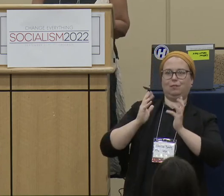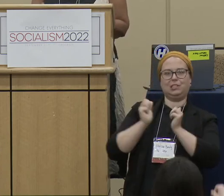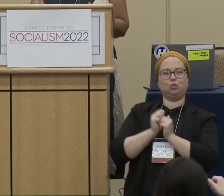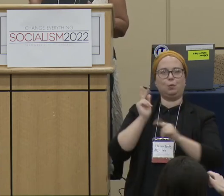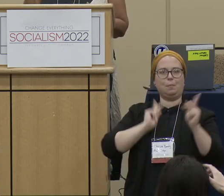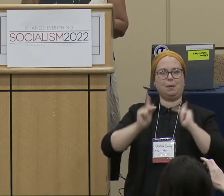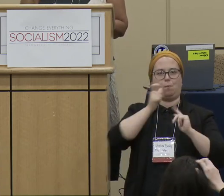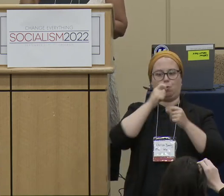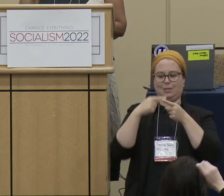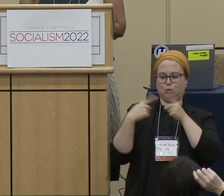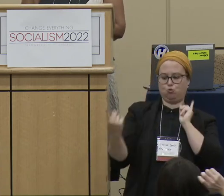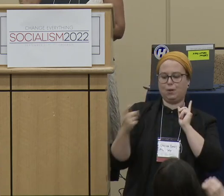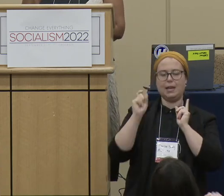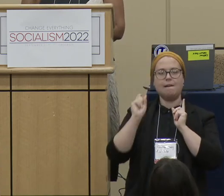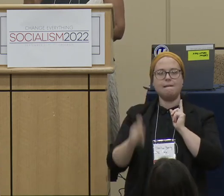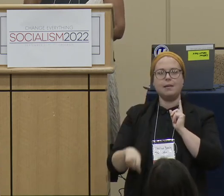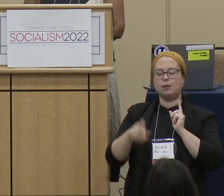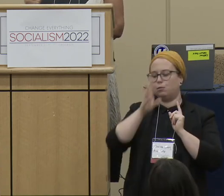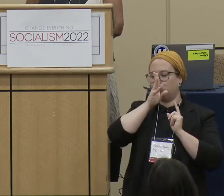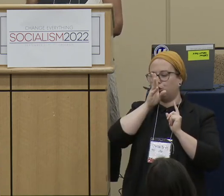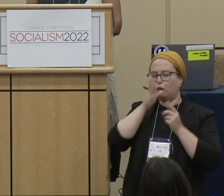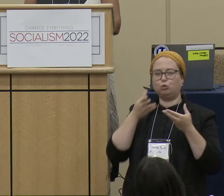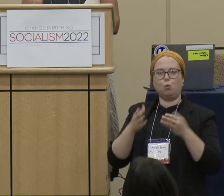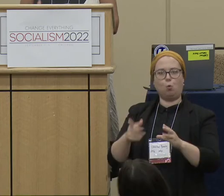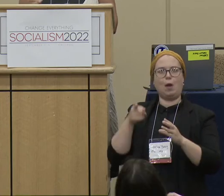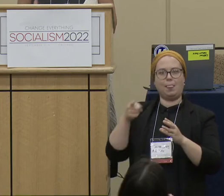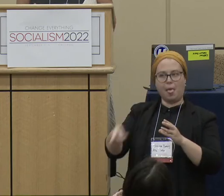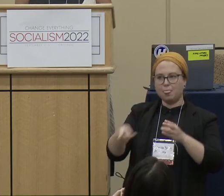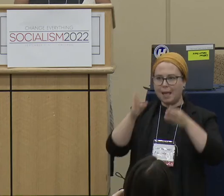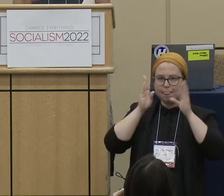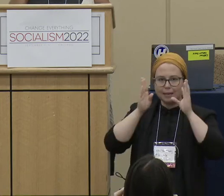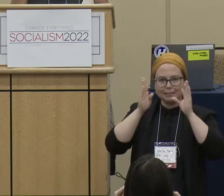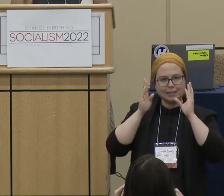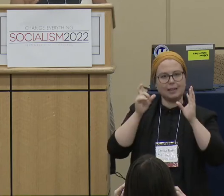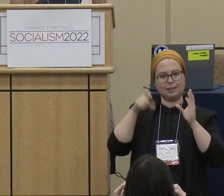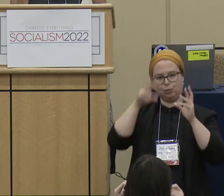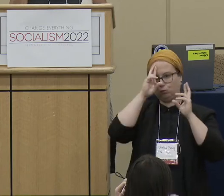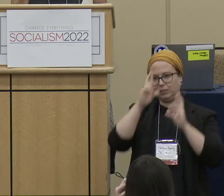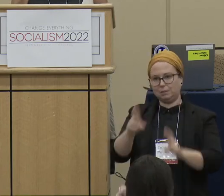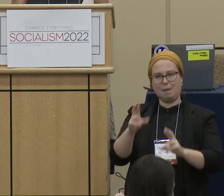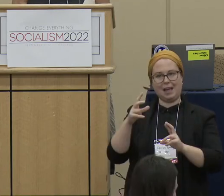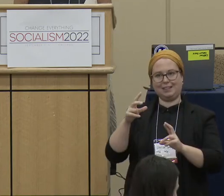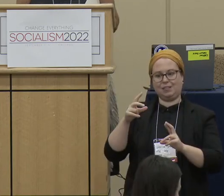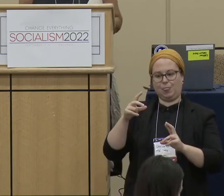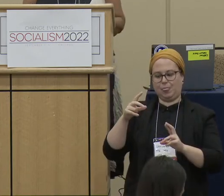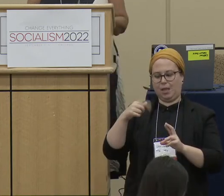We got to talk to people who disagree with us. We have to talk to them in the way that they listen. We have to respect